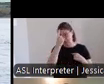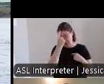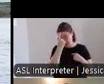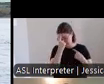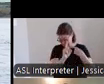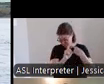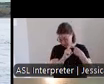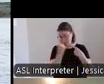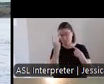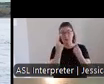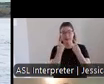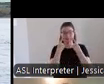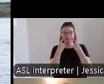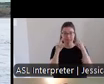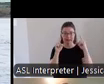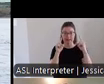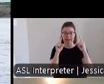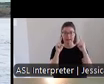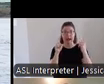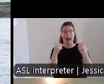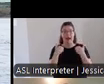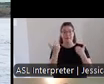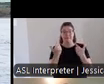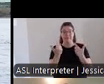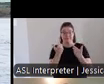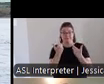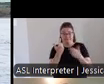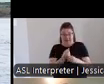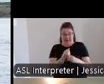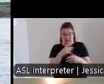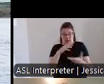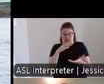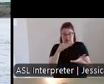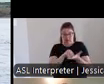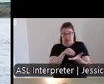is that at least I have made specific accessibility documentation that now exists.